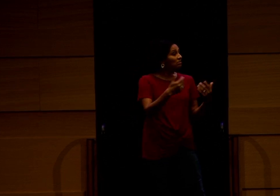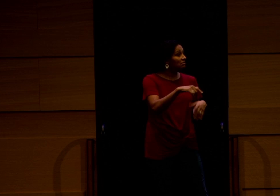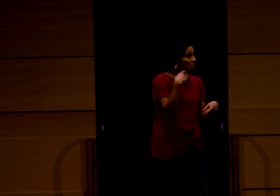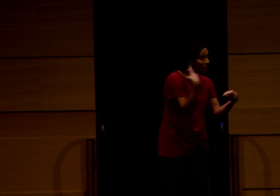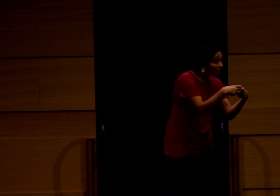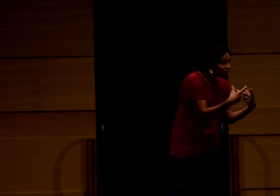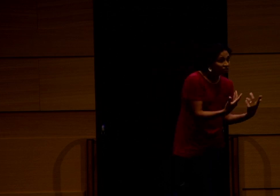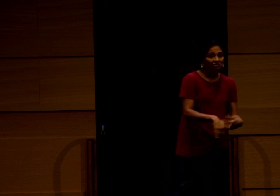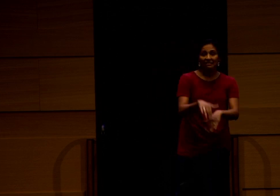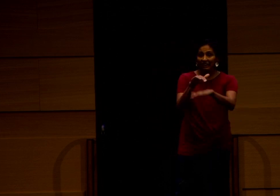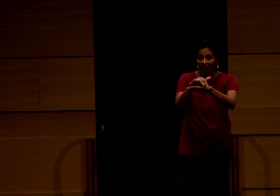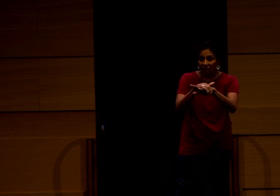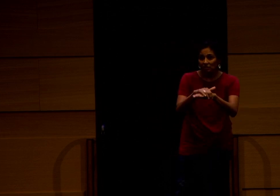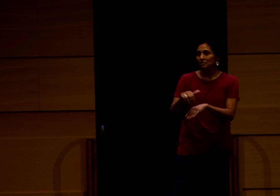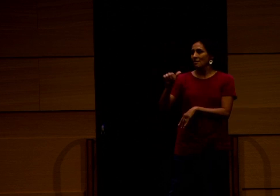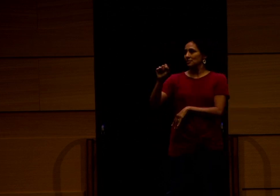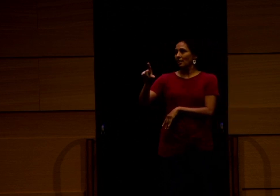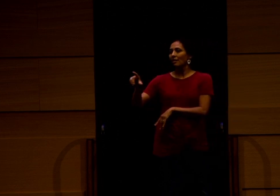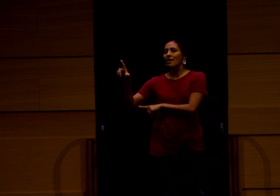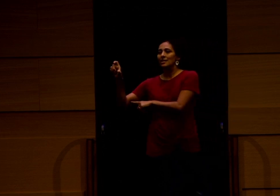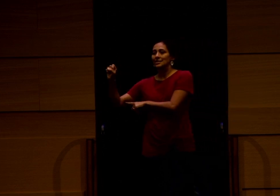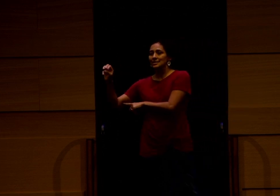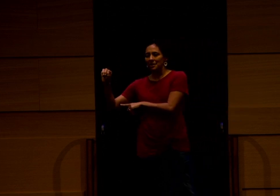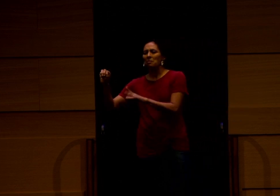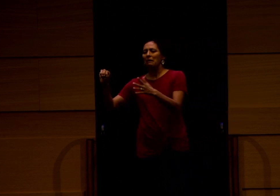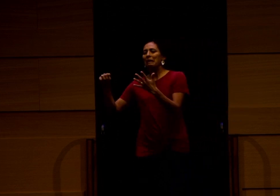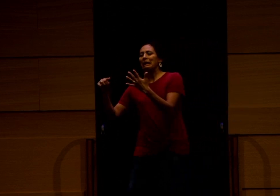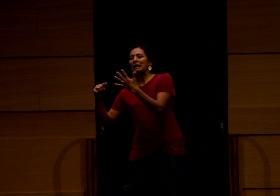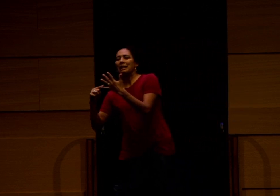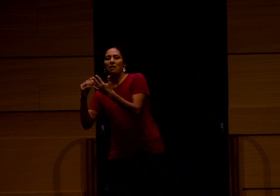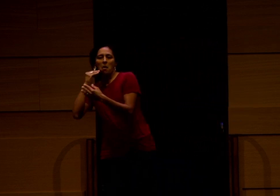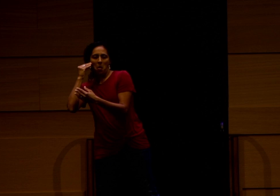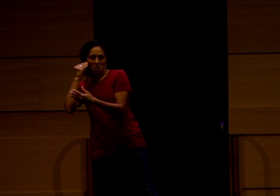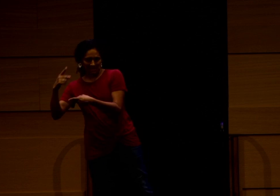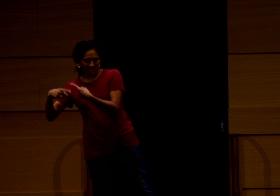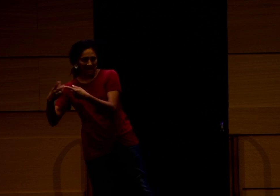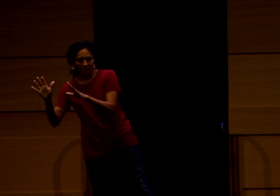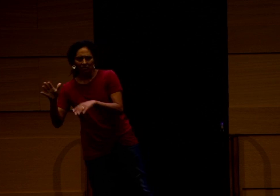Spanish, English, ASL, LSM, and 5th: home signs.